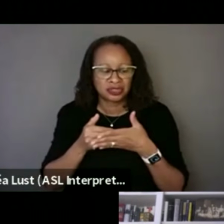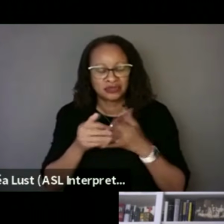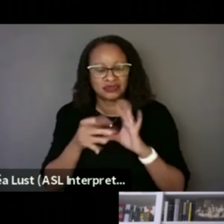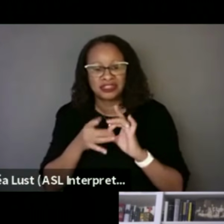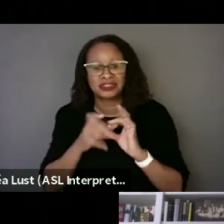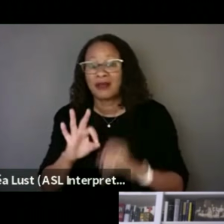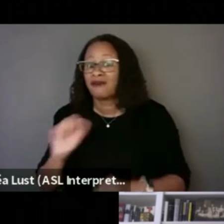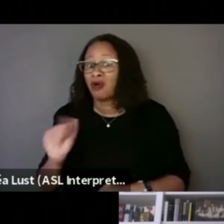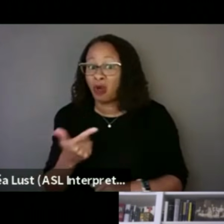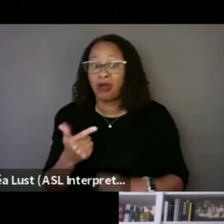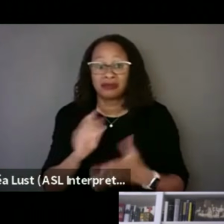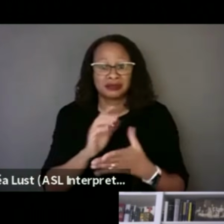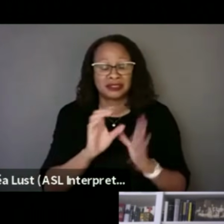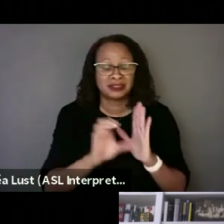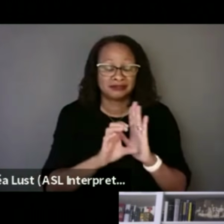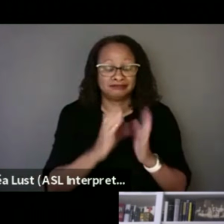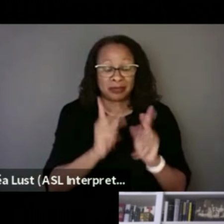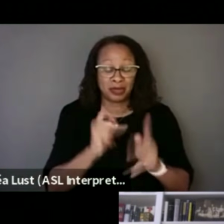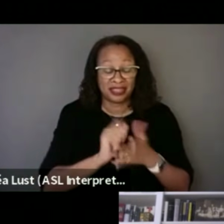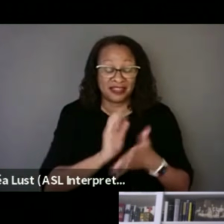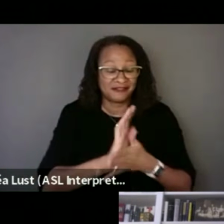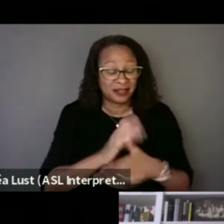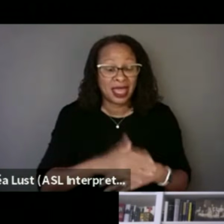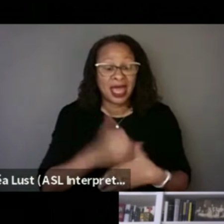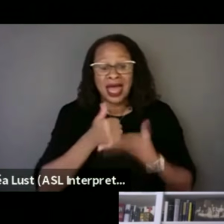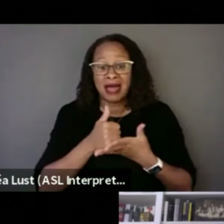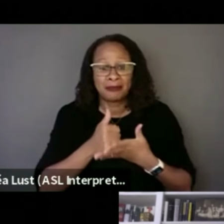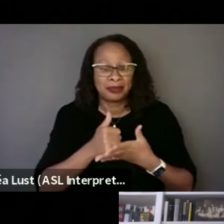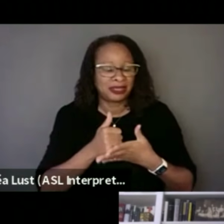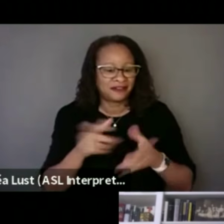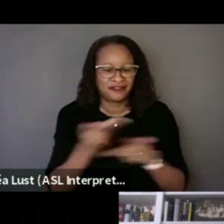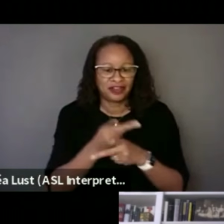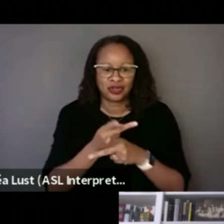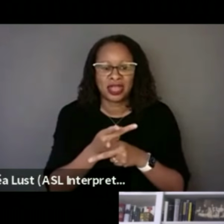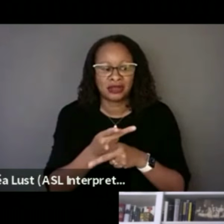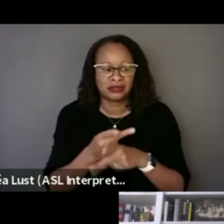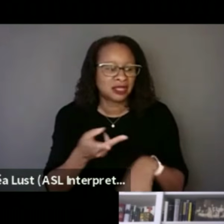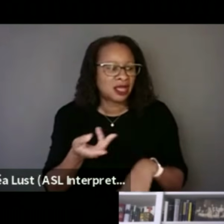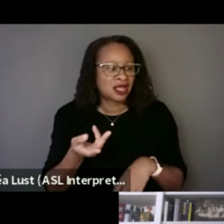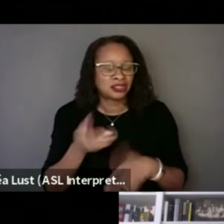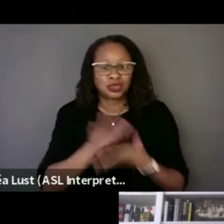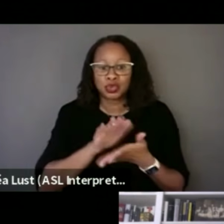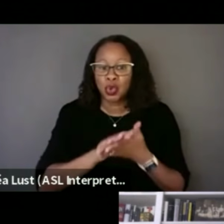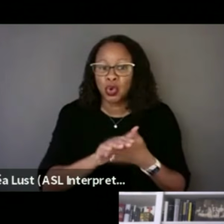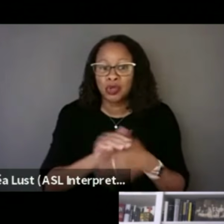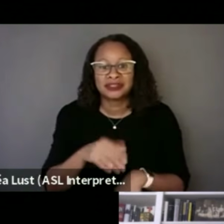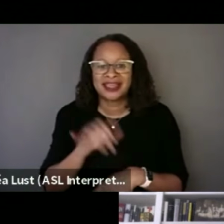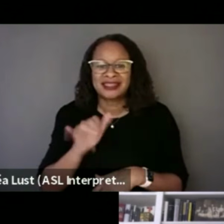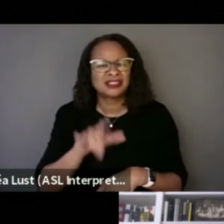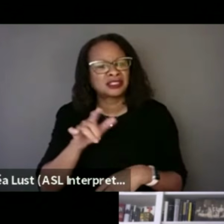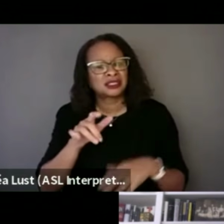And so, just even helping navigate schools, he's in the US. And like schools with and decisions.